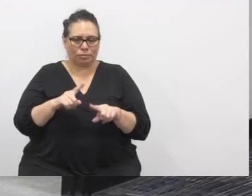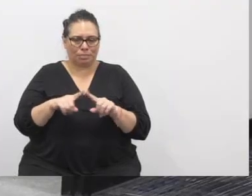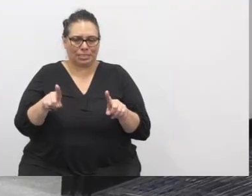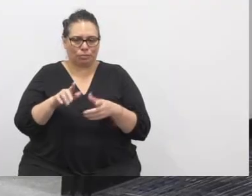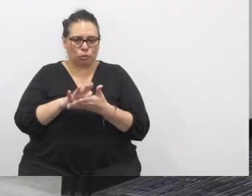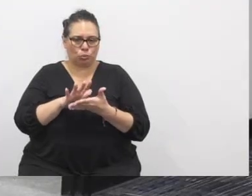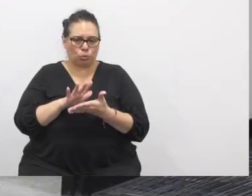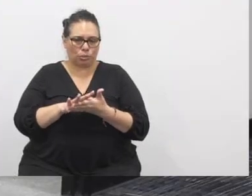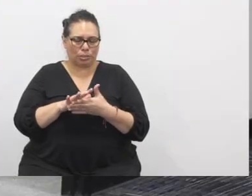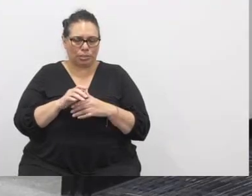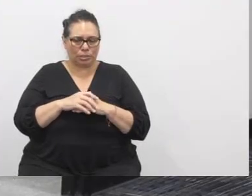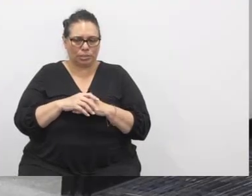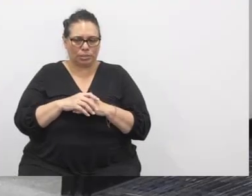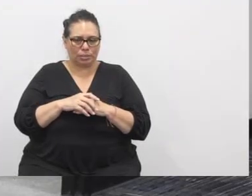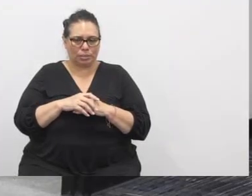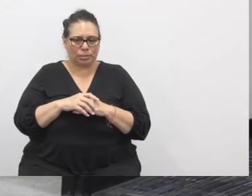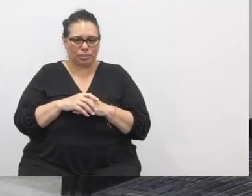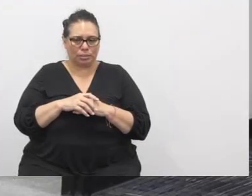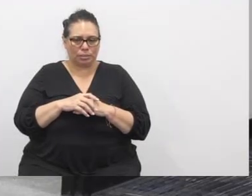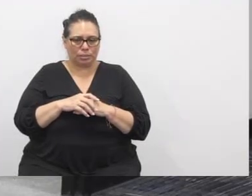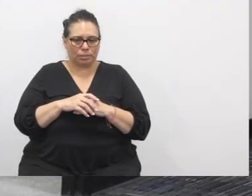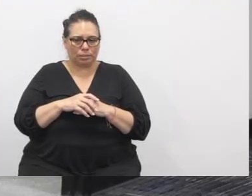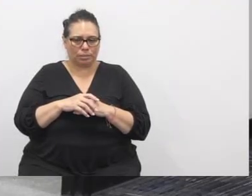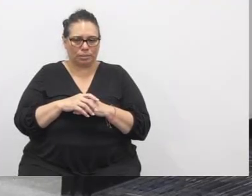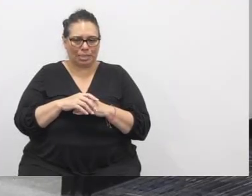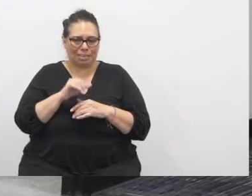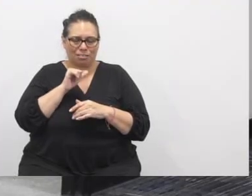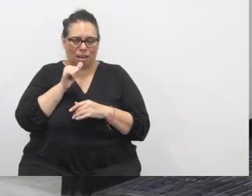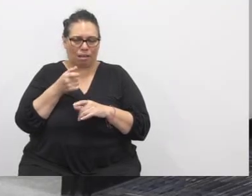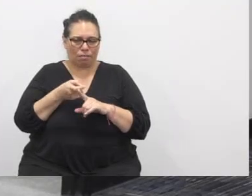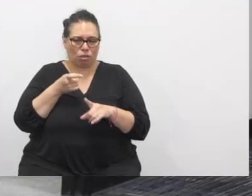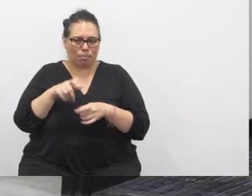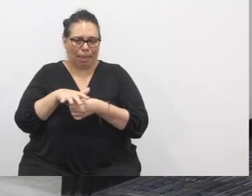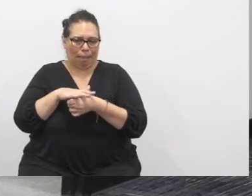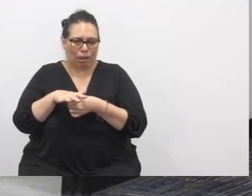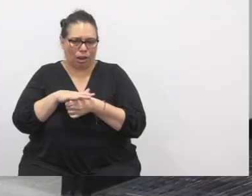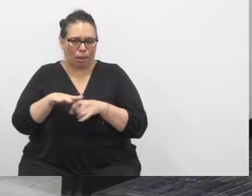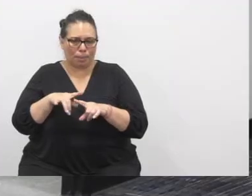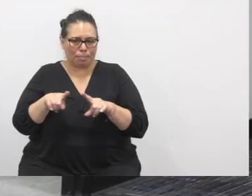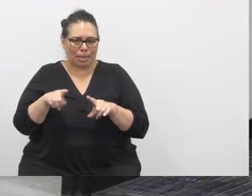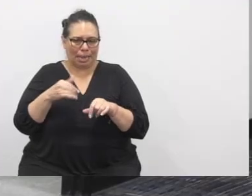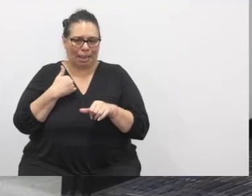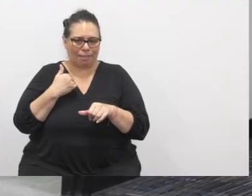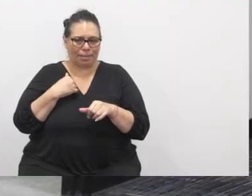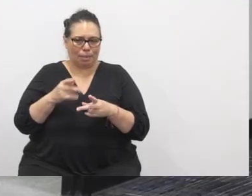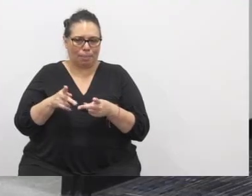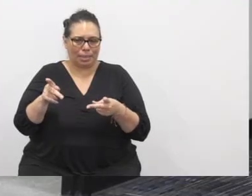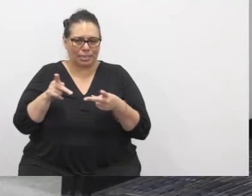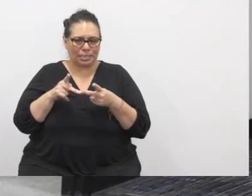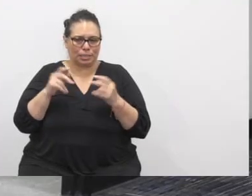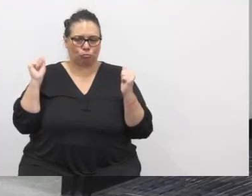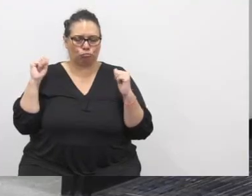Like obviously, they're not from the area, but having just a space where all of them can come together in one